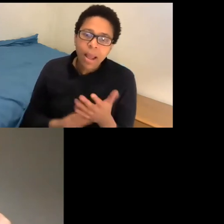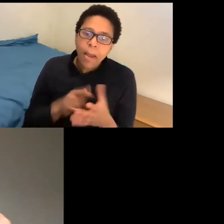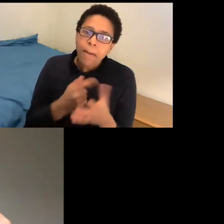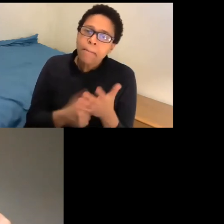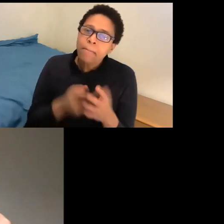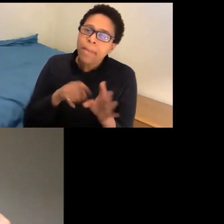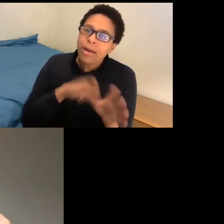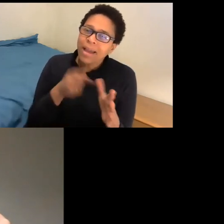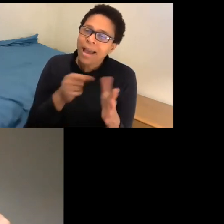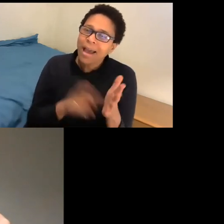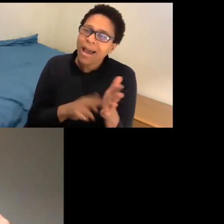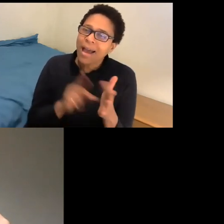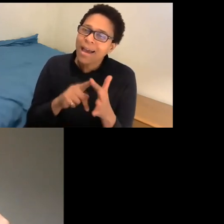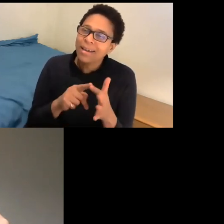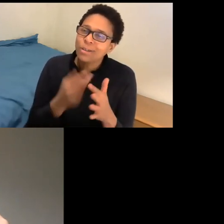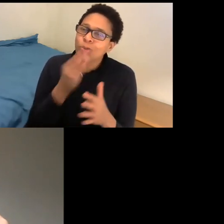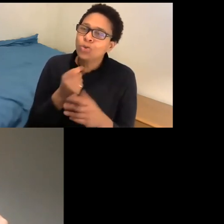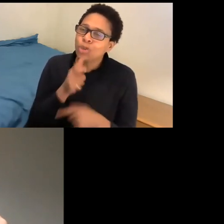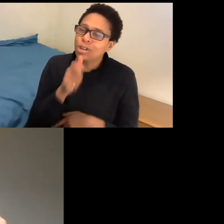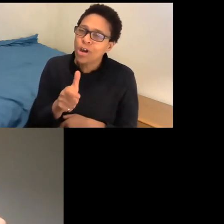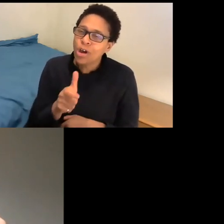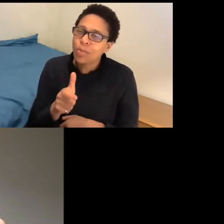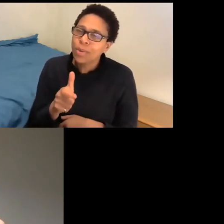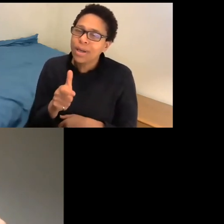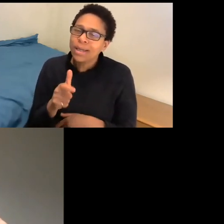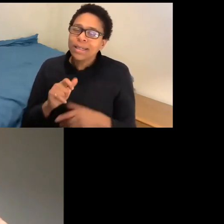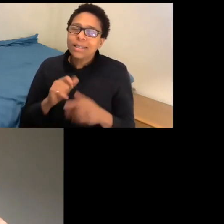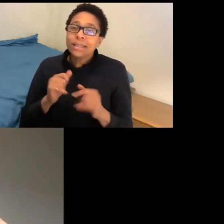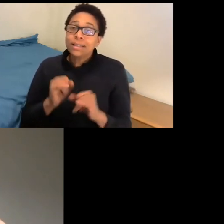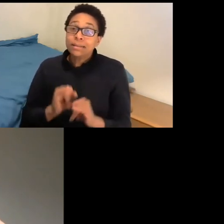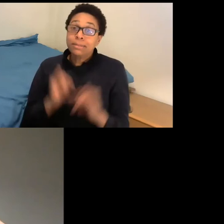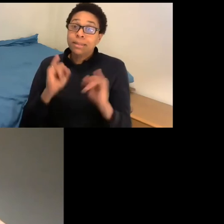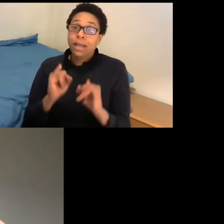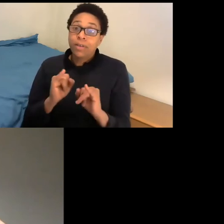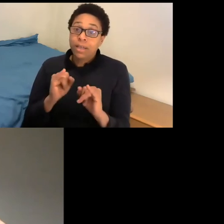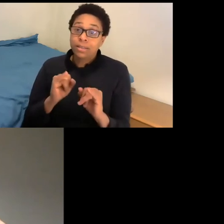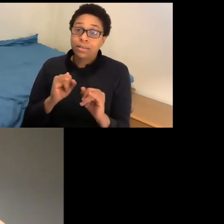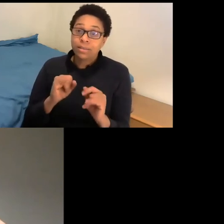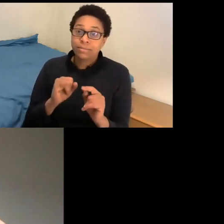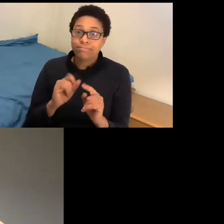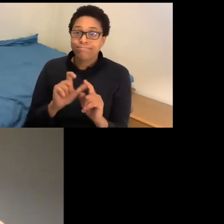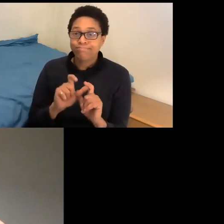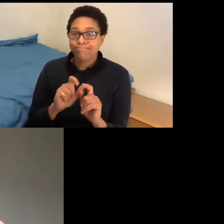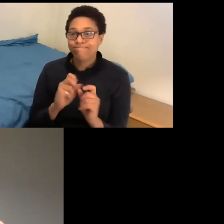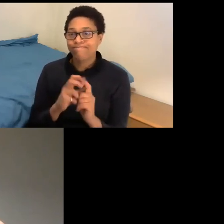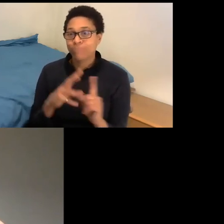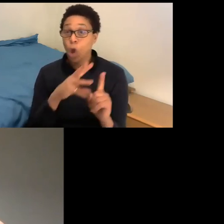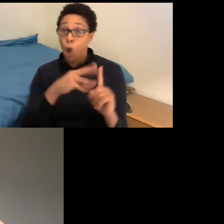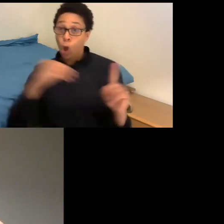comes across in the use of certain regionalized uses of Arabic in the musical context that quite explicitly seems to